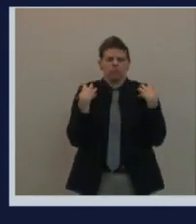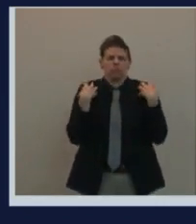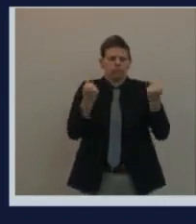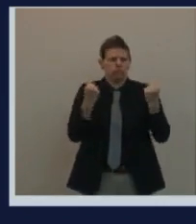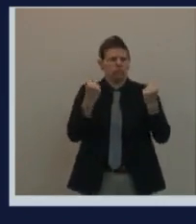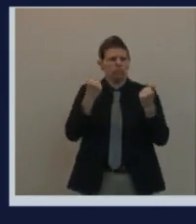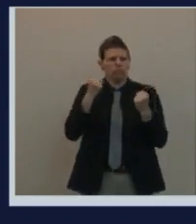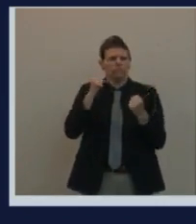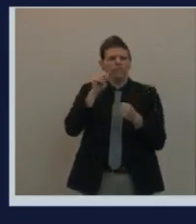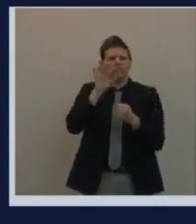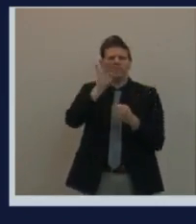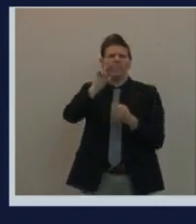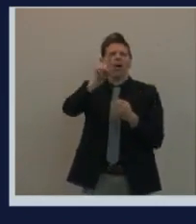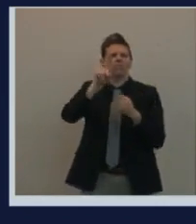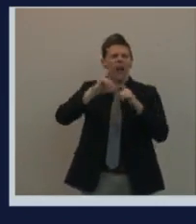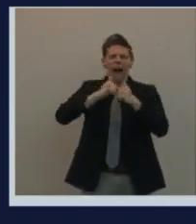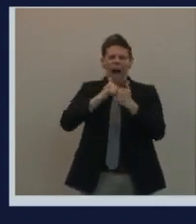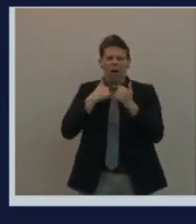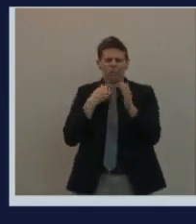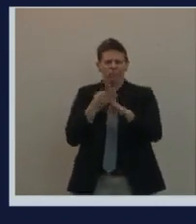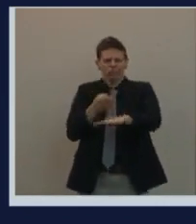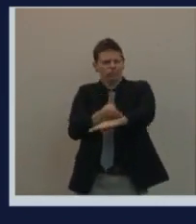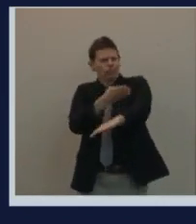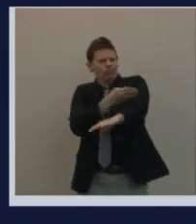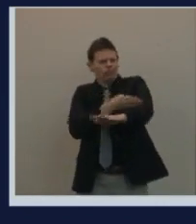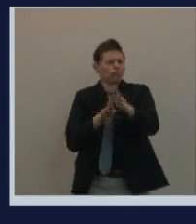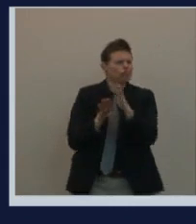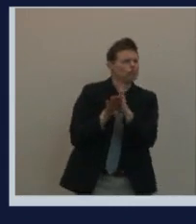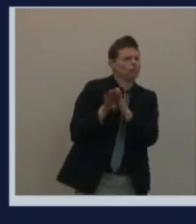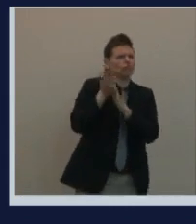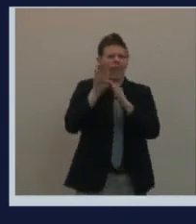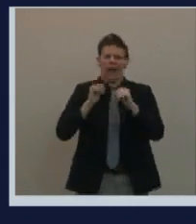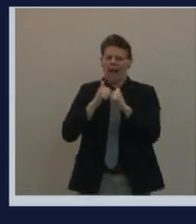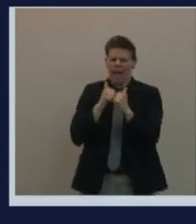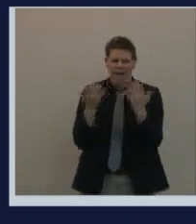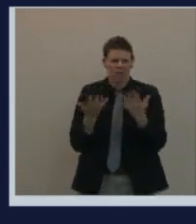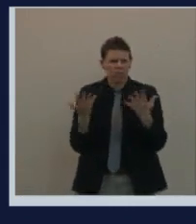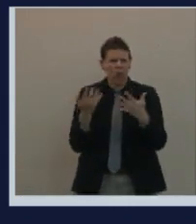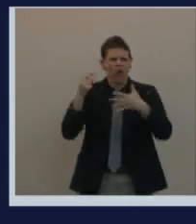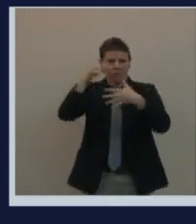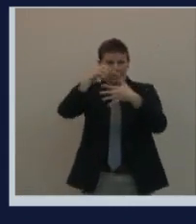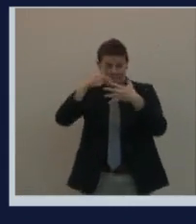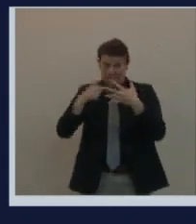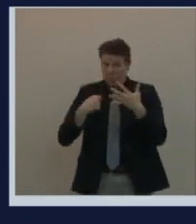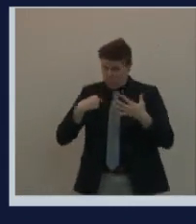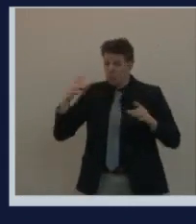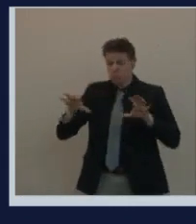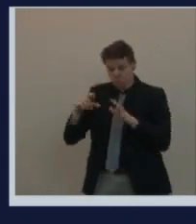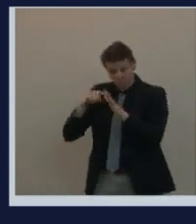I ALSO WANT TO TALK A LITTLE BIT ABOUT WHAT WE ARE DOING IN TERMS OF RECOVERY.